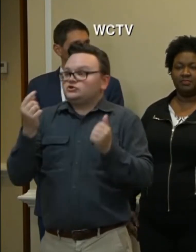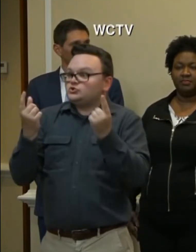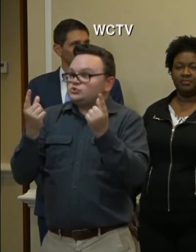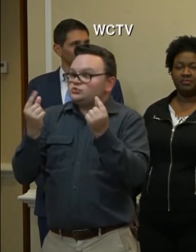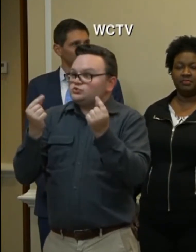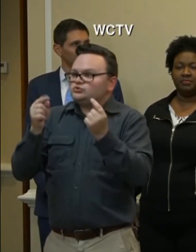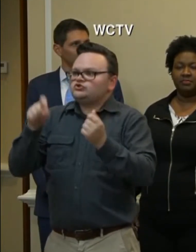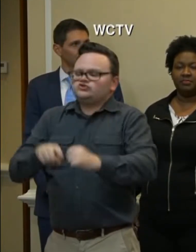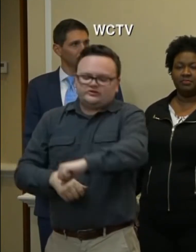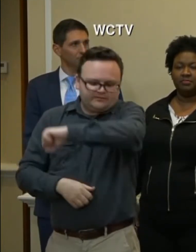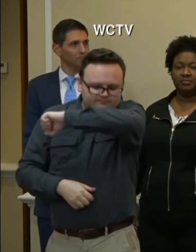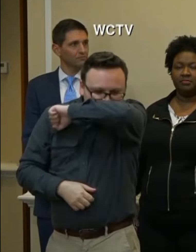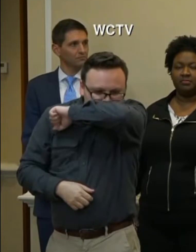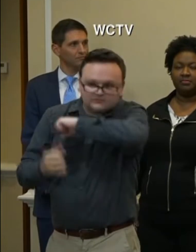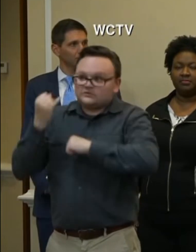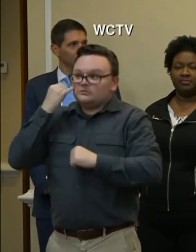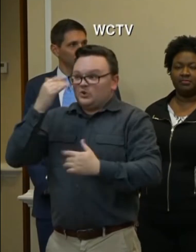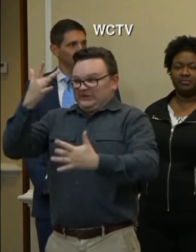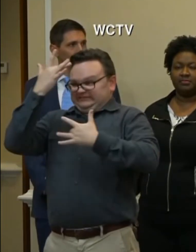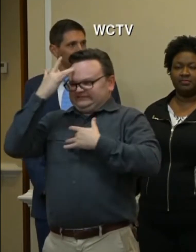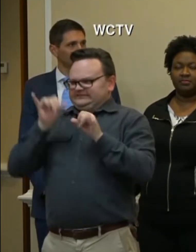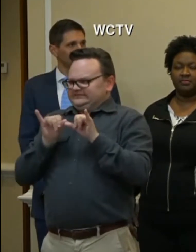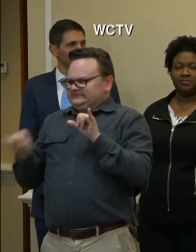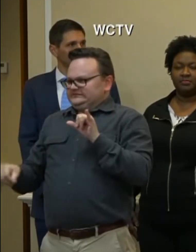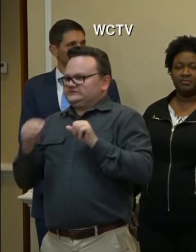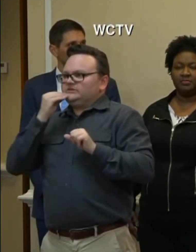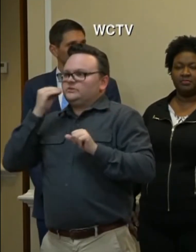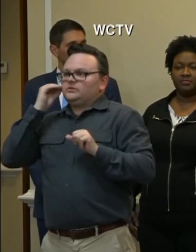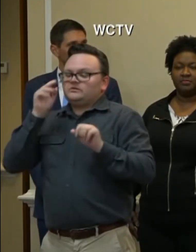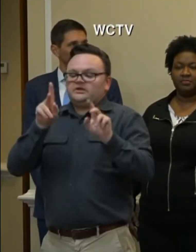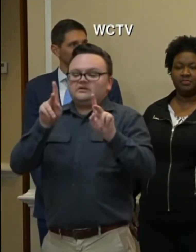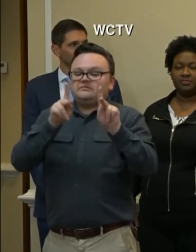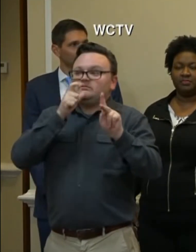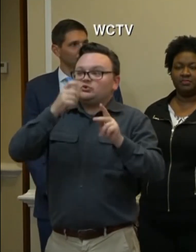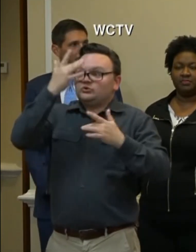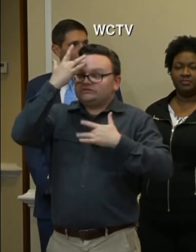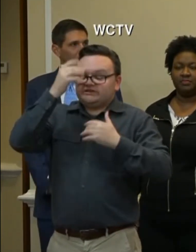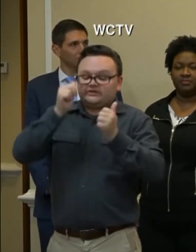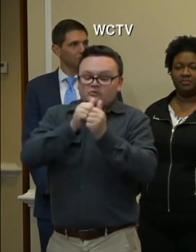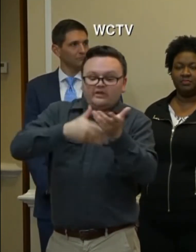when you're sick stay away from individuals who are ill and continue to